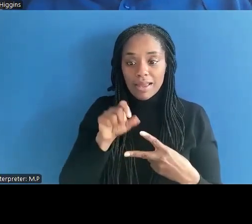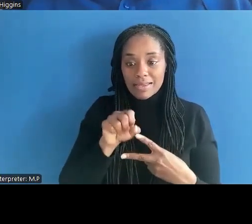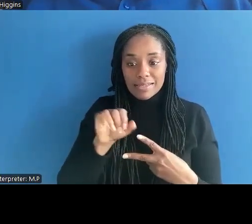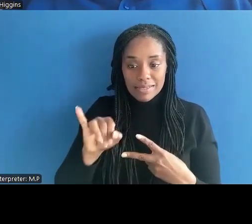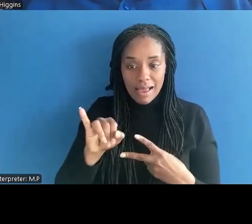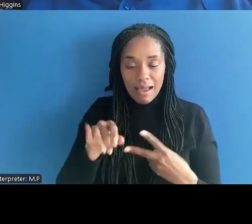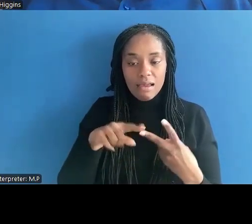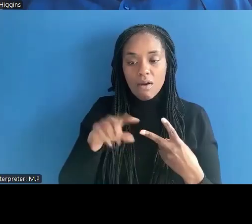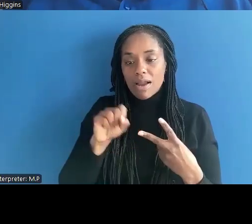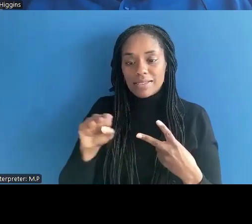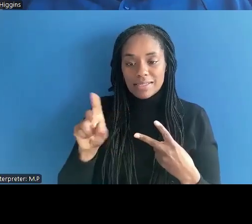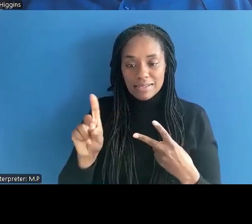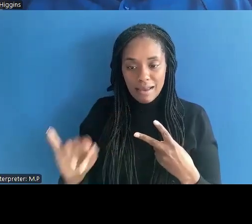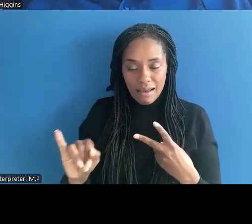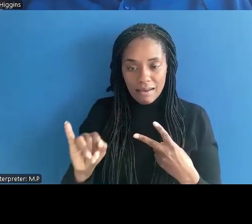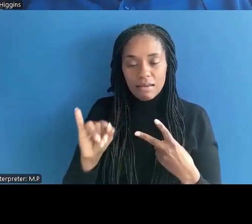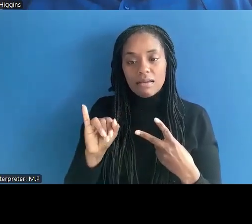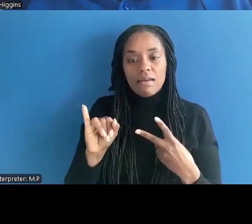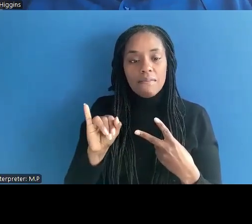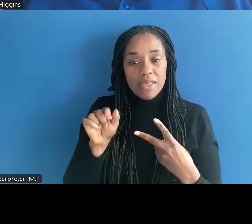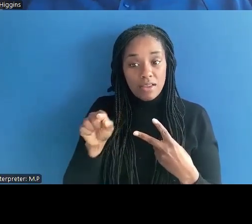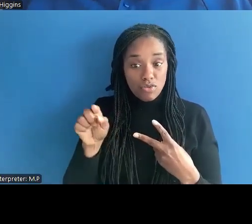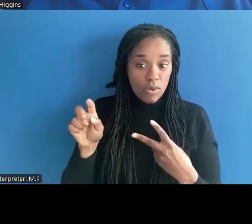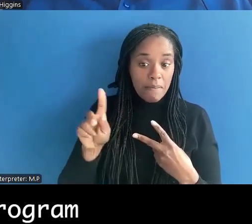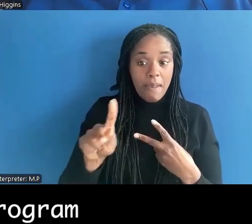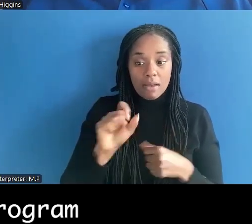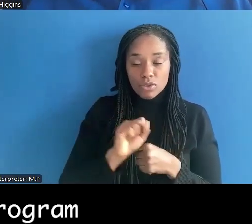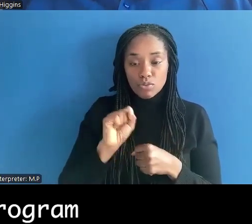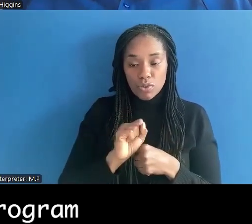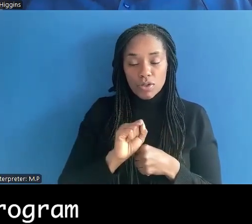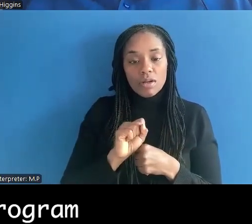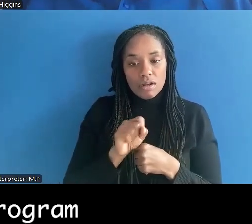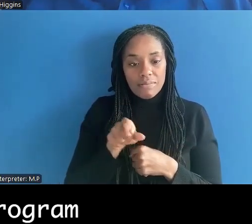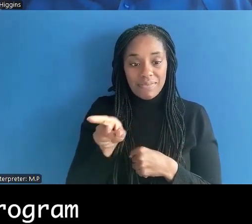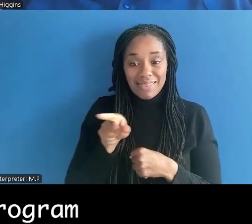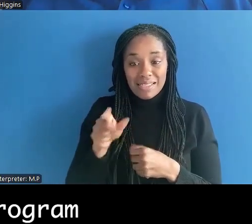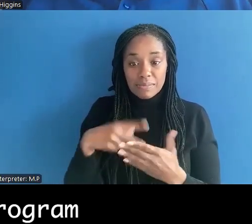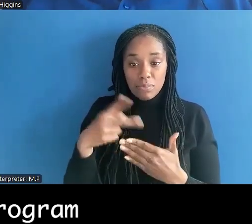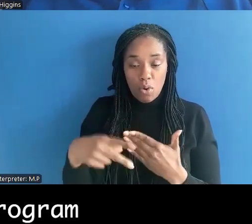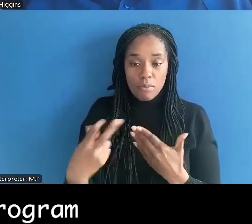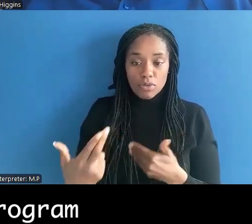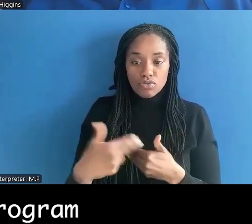Disability Insurance, and went back to work, you can get on this Medi-Cal program and not have to pay,